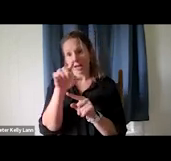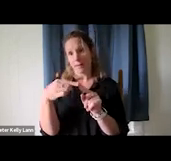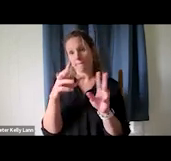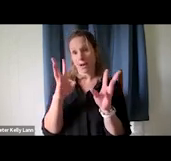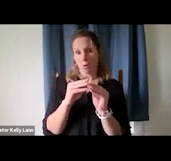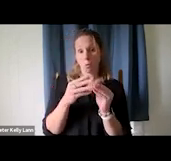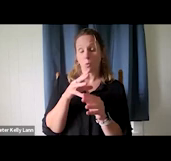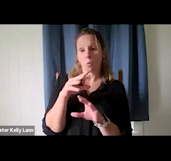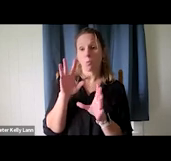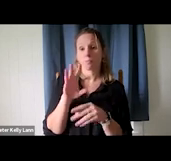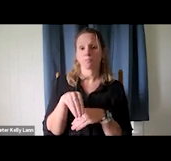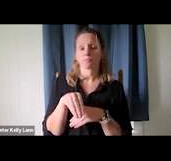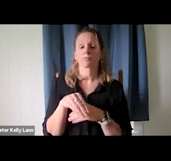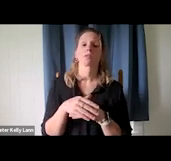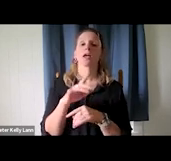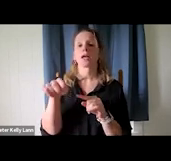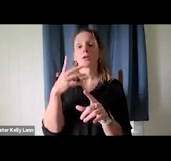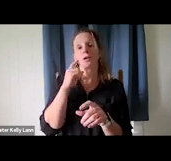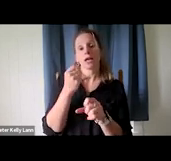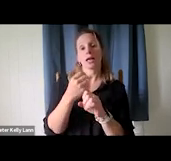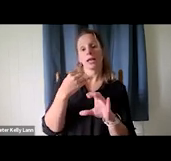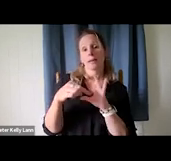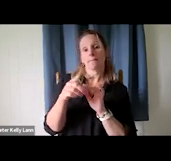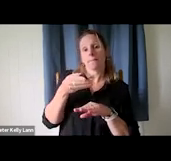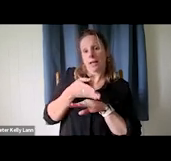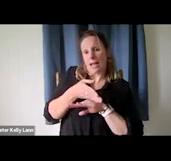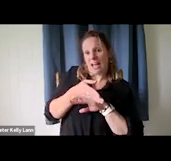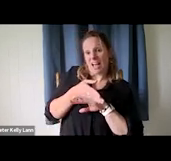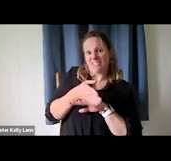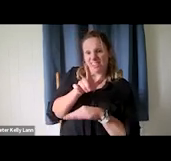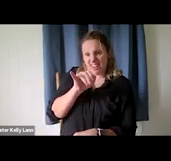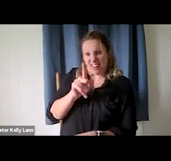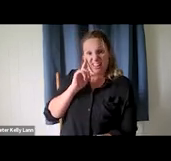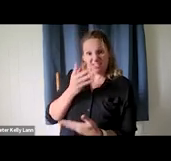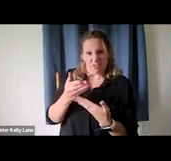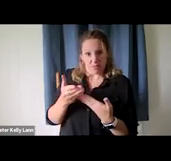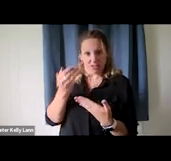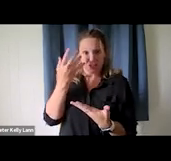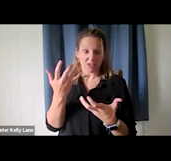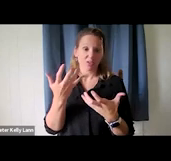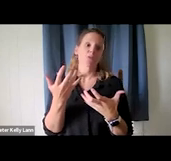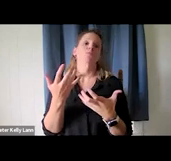and you'll also receive an email after the webinar with a link to the material. So if you just wanna be fully present